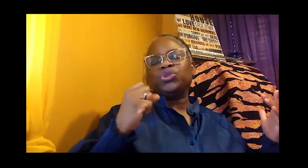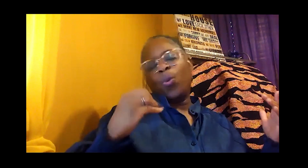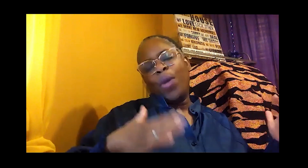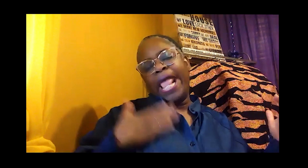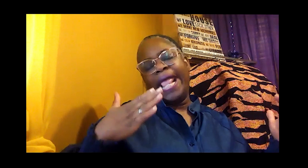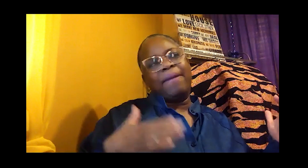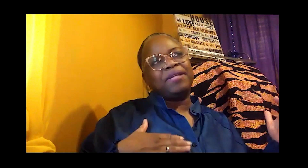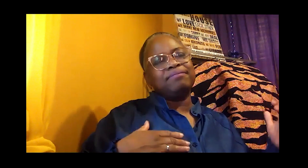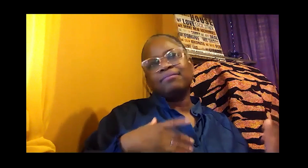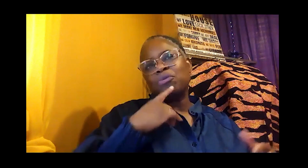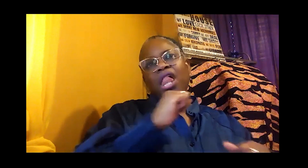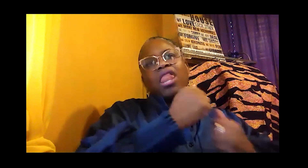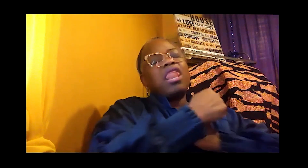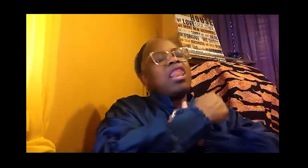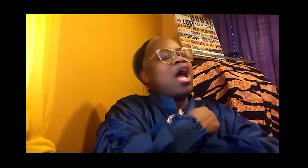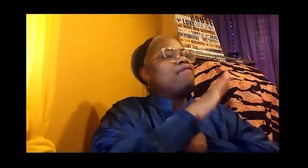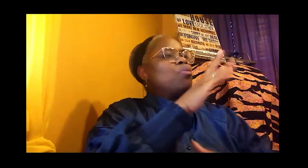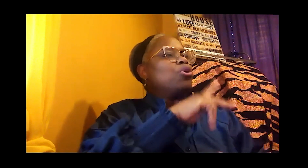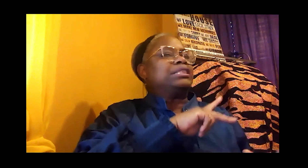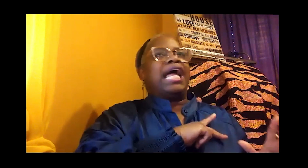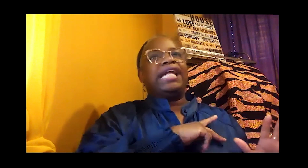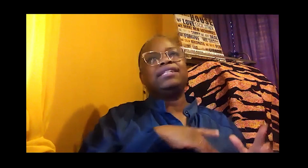and that she looked so happy, and had a great personality.